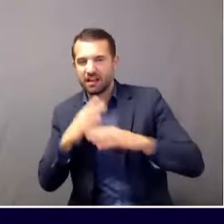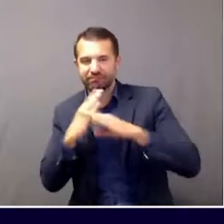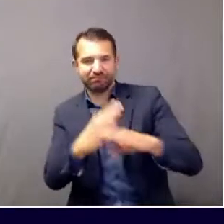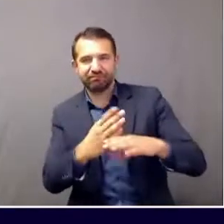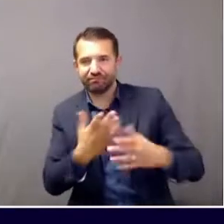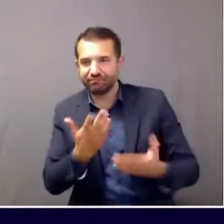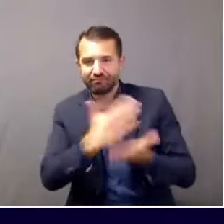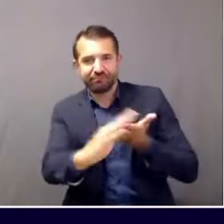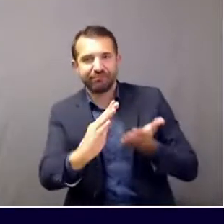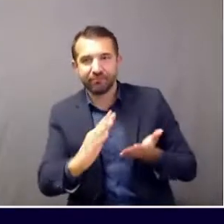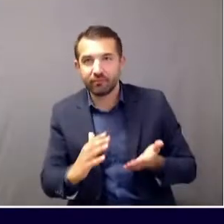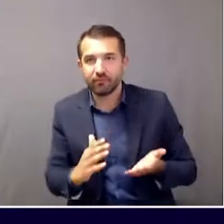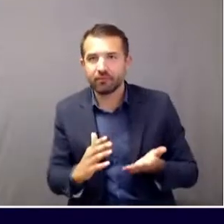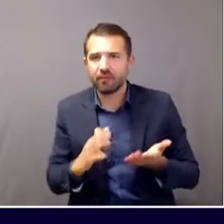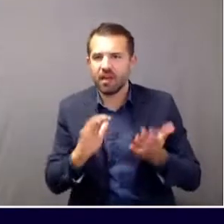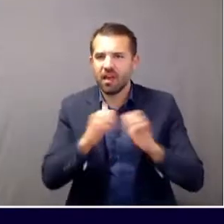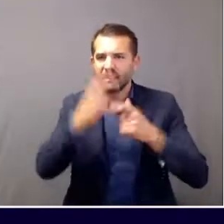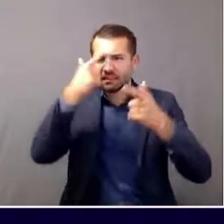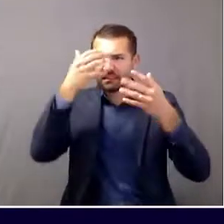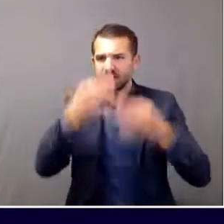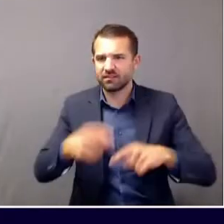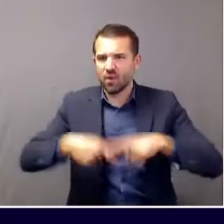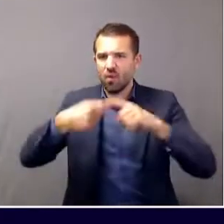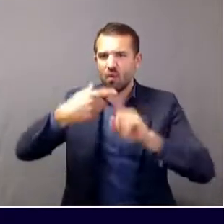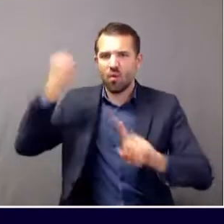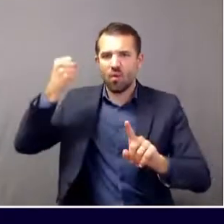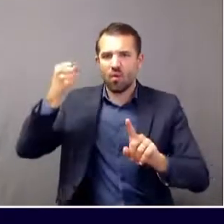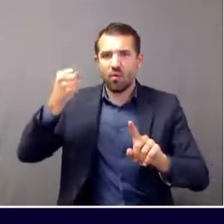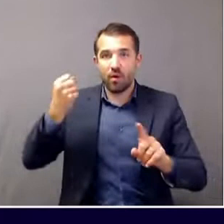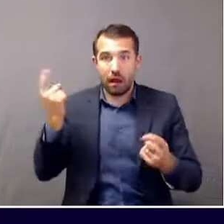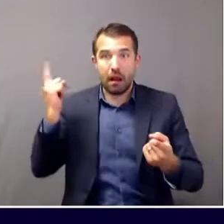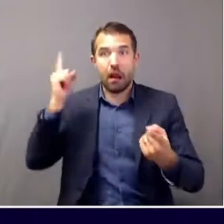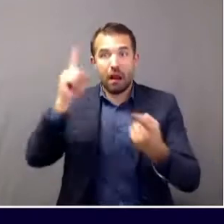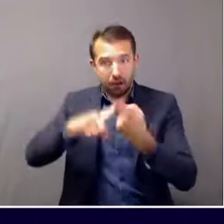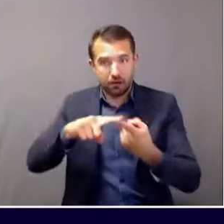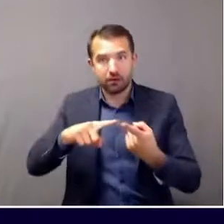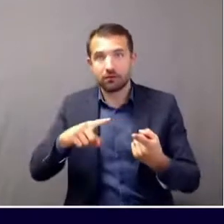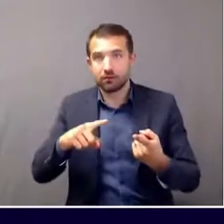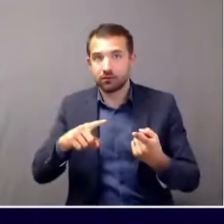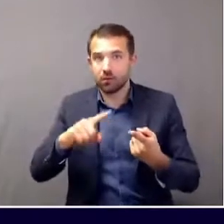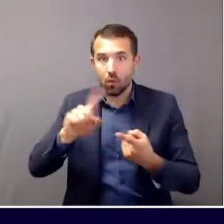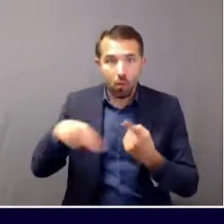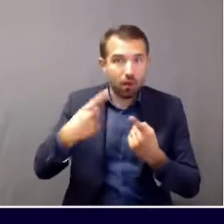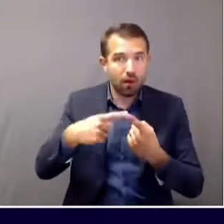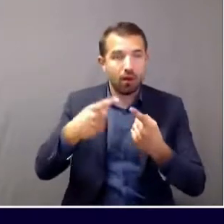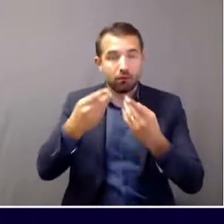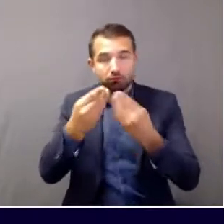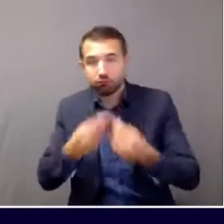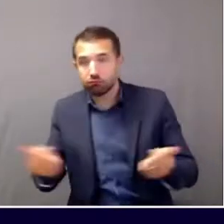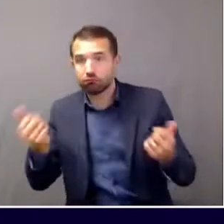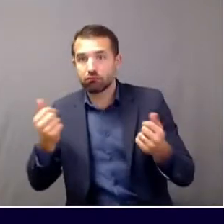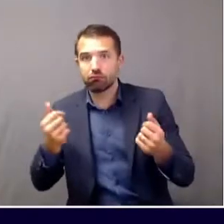do they just pause until they can figure out what caused it or